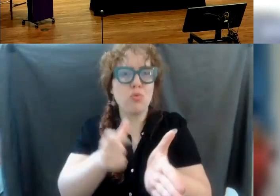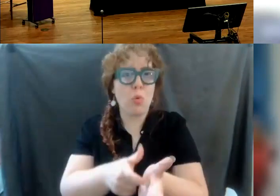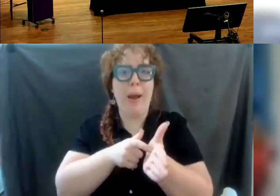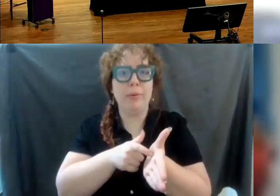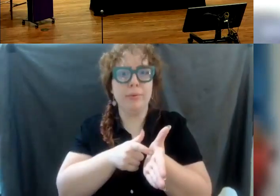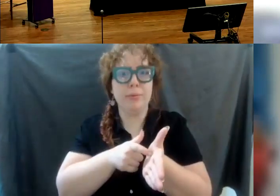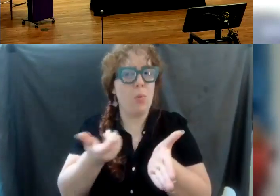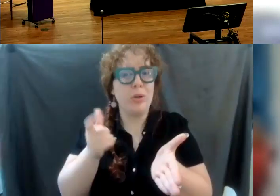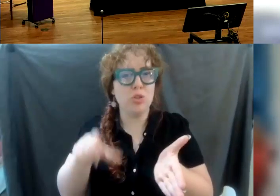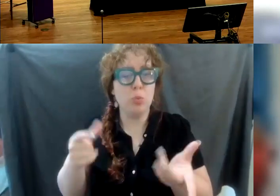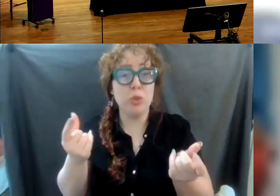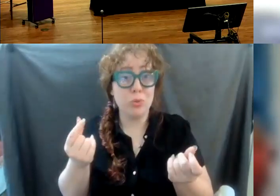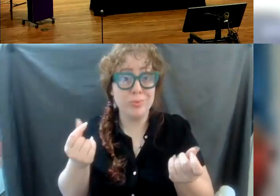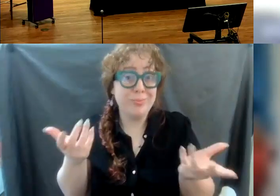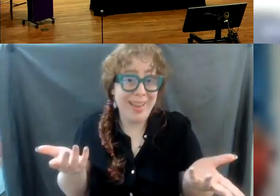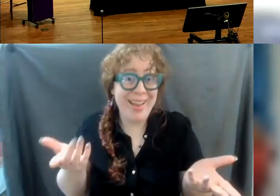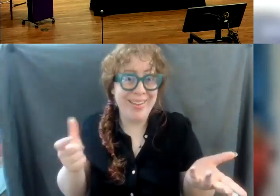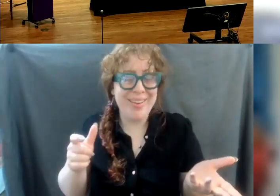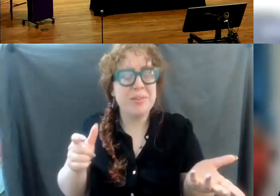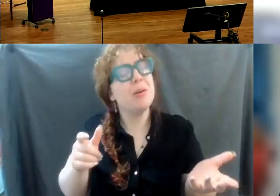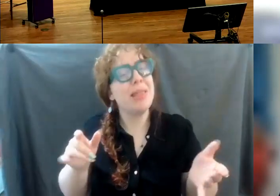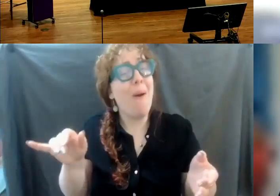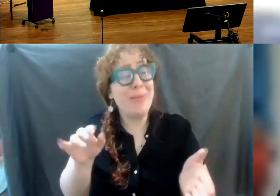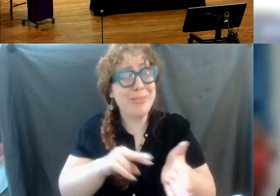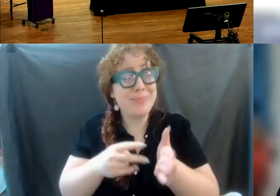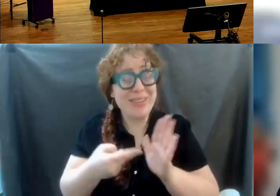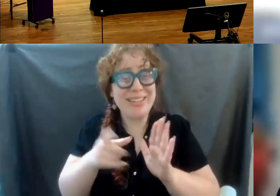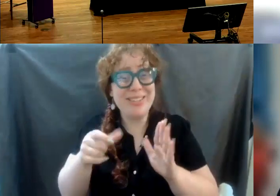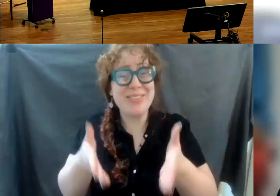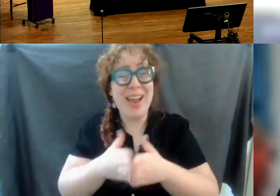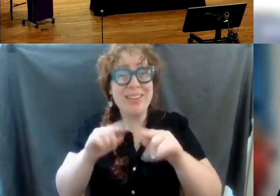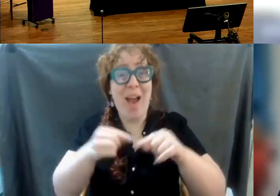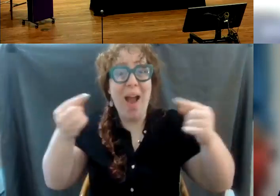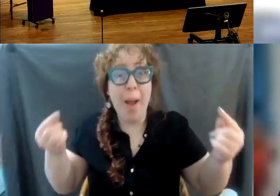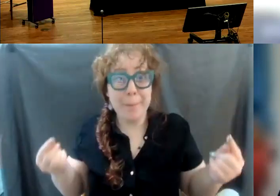maybe we should ask the the reverse question of as a disabled community,